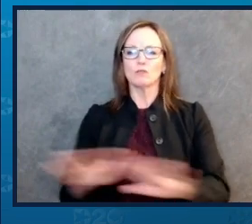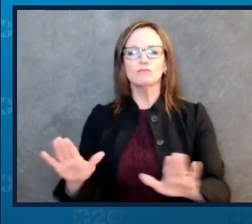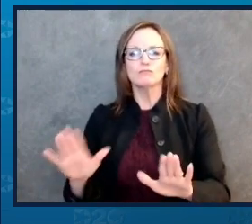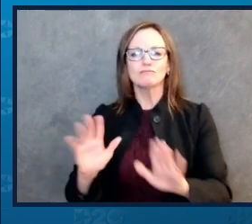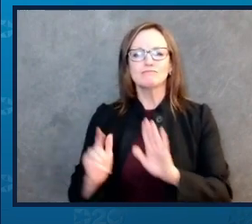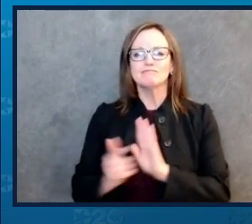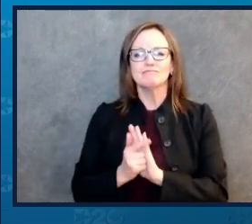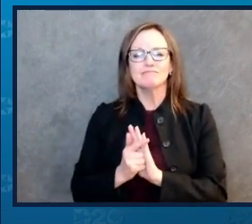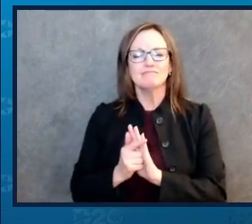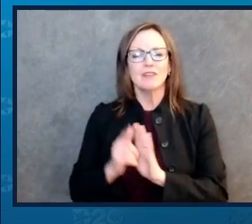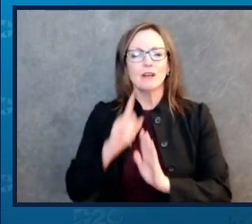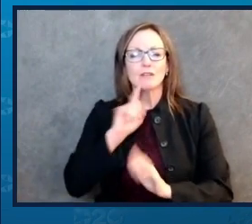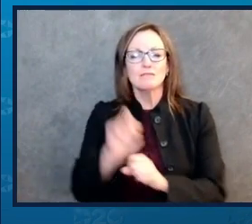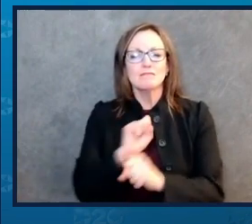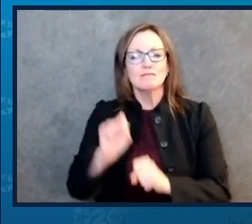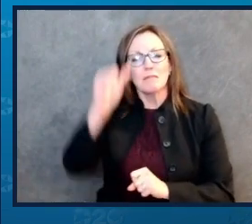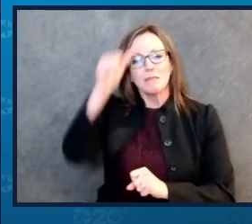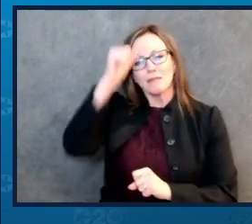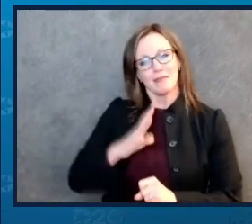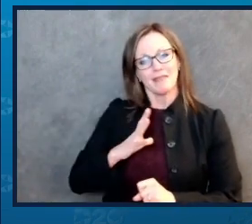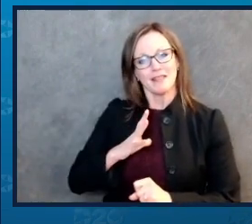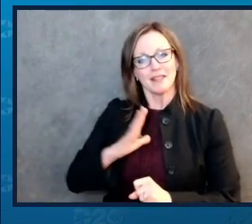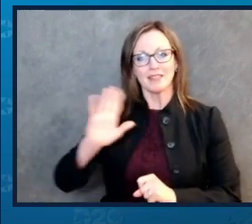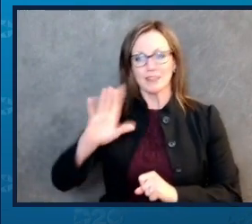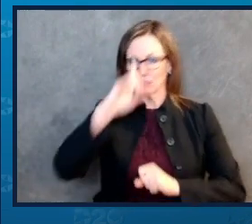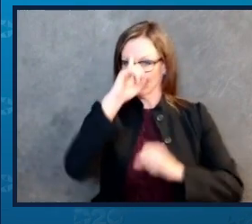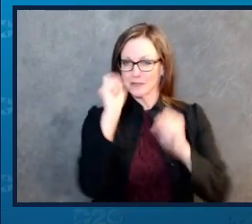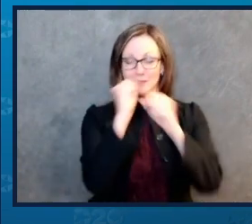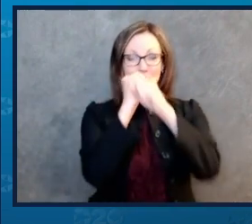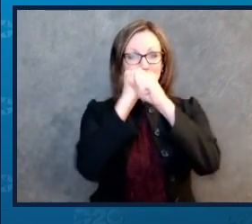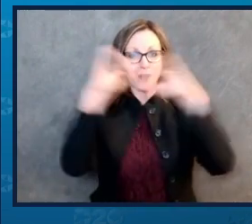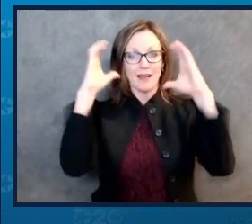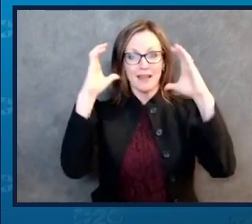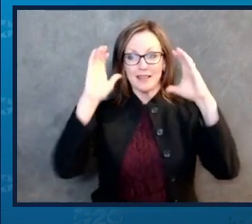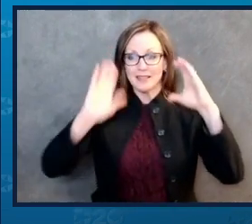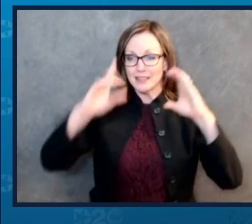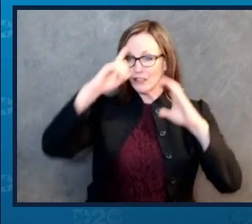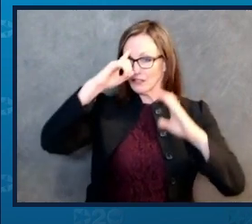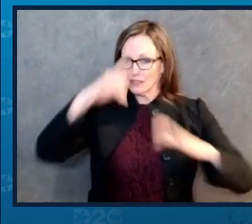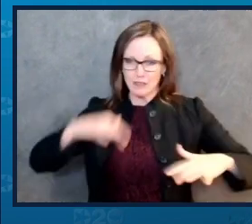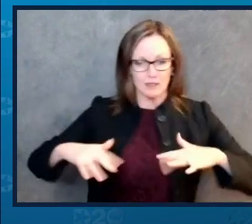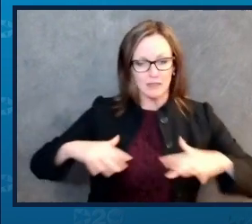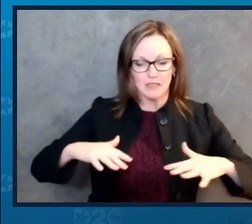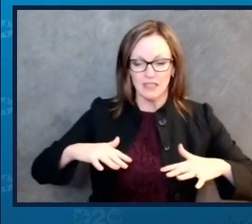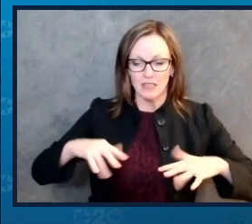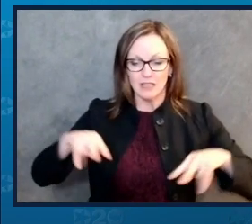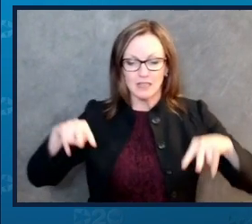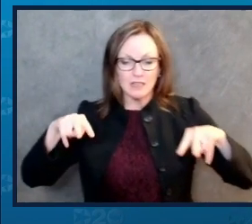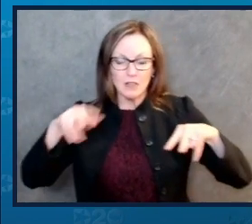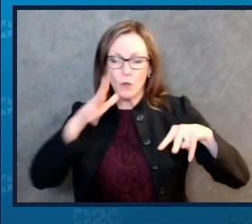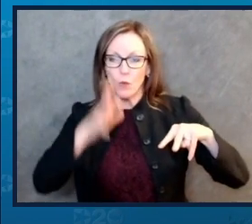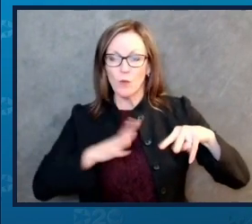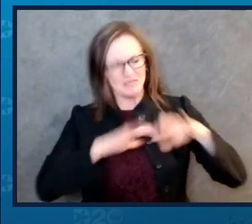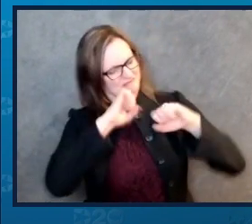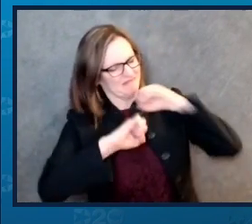HOW, HOW PAINFUL THAT IS. GROWING UP, OUR FATHER SAID